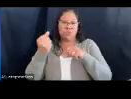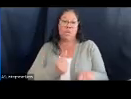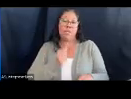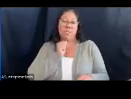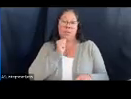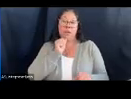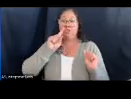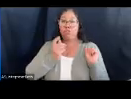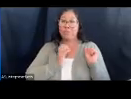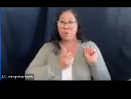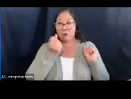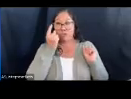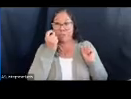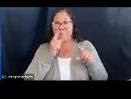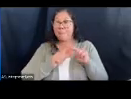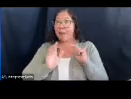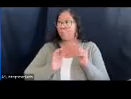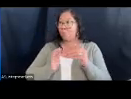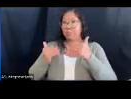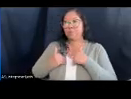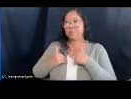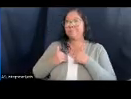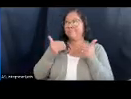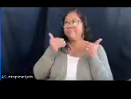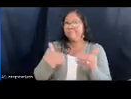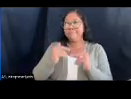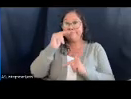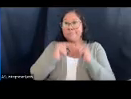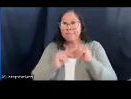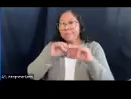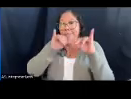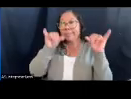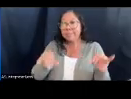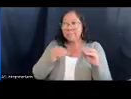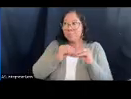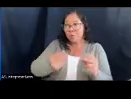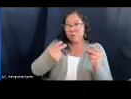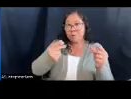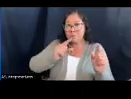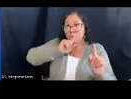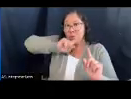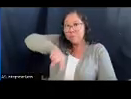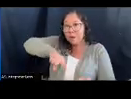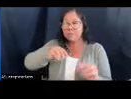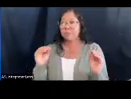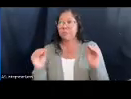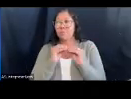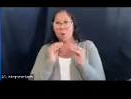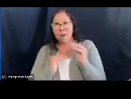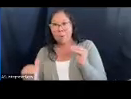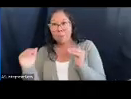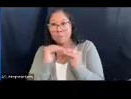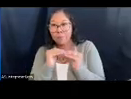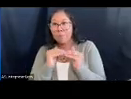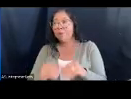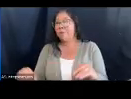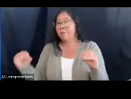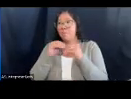our responsibility to build systems that are more responsive, more equitable and more effective.